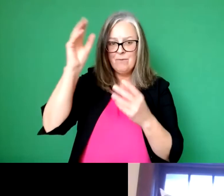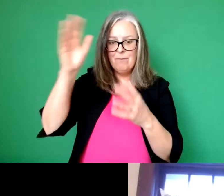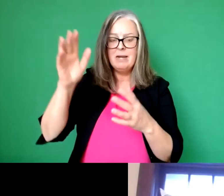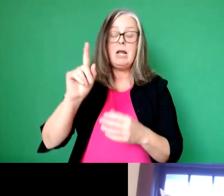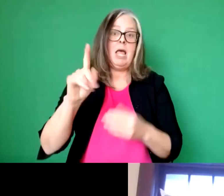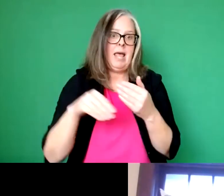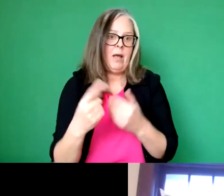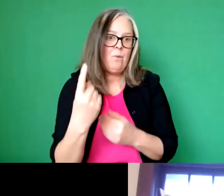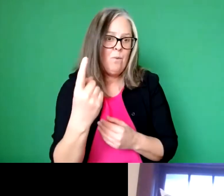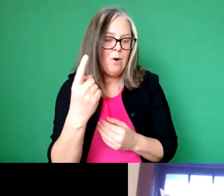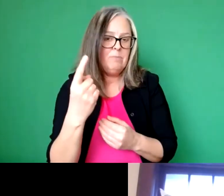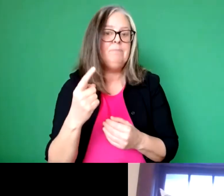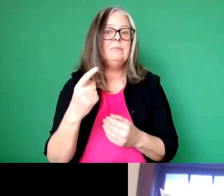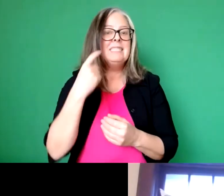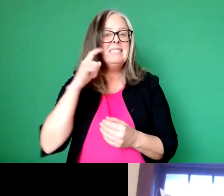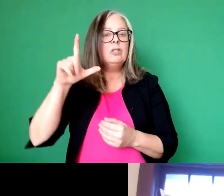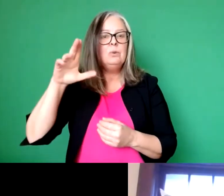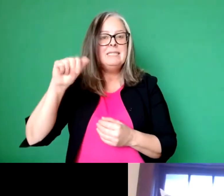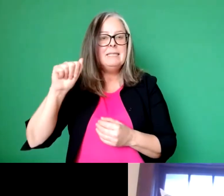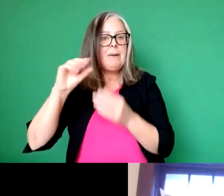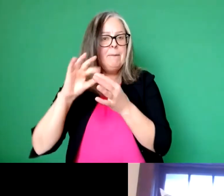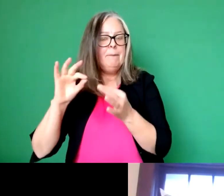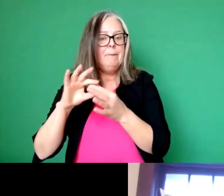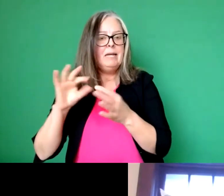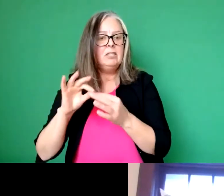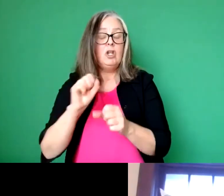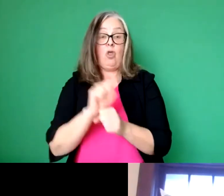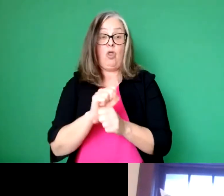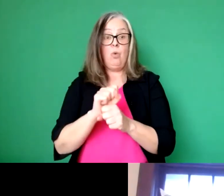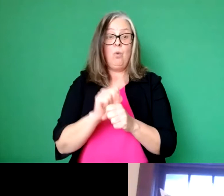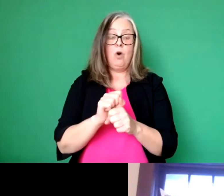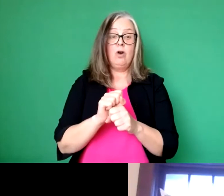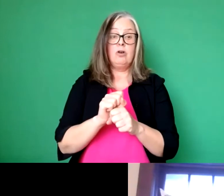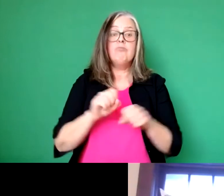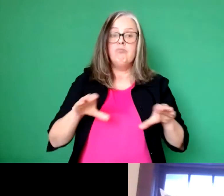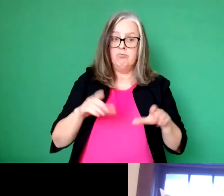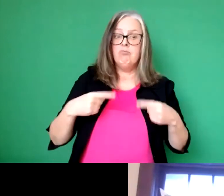that lucia mentioned that uh the work done by the manitoba accessibility office and